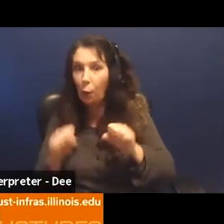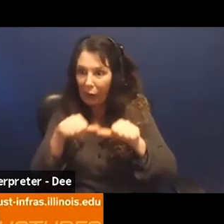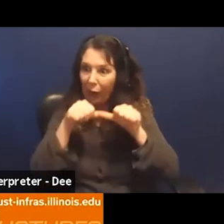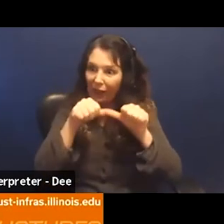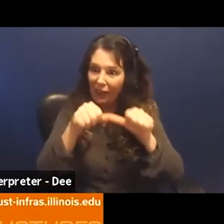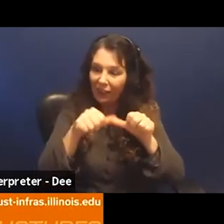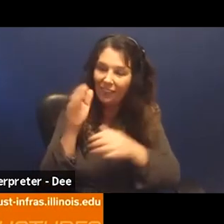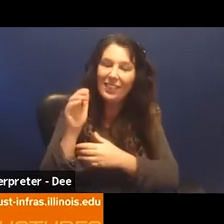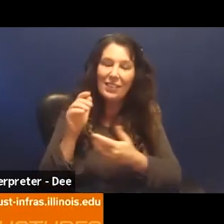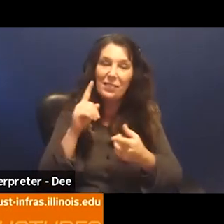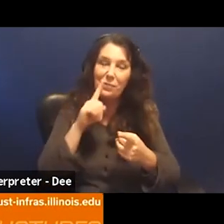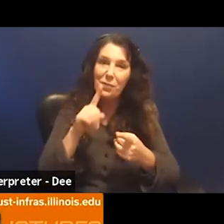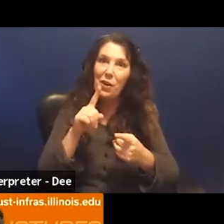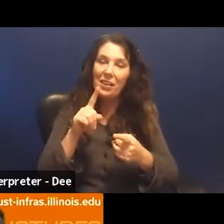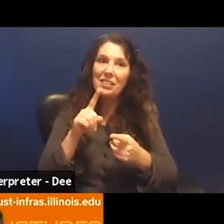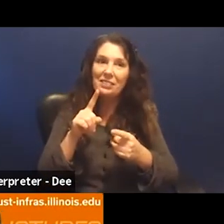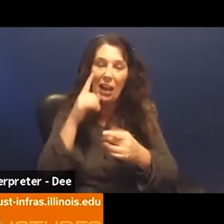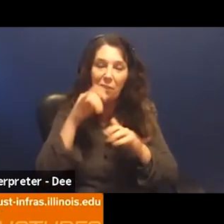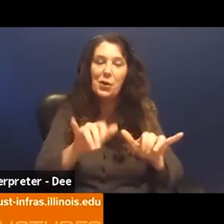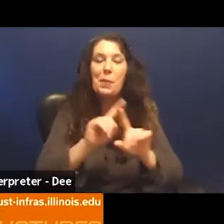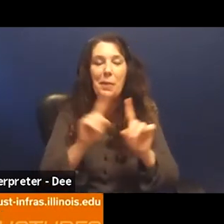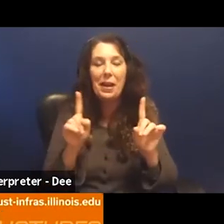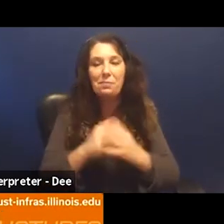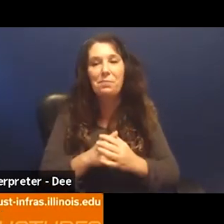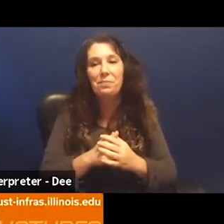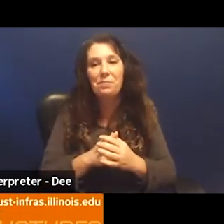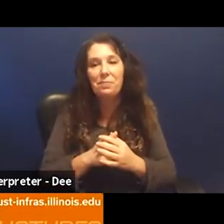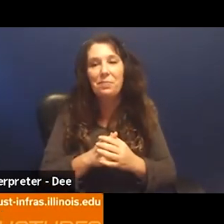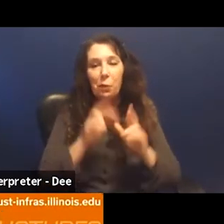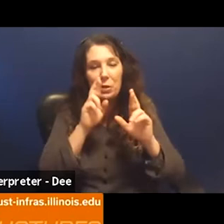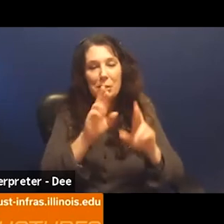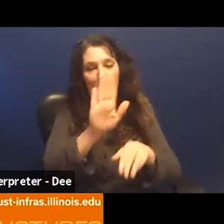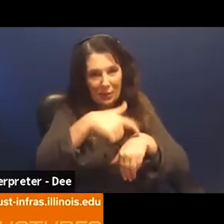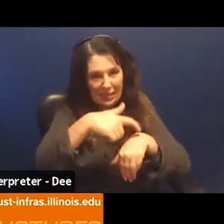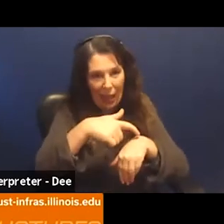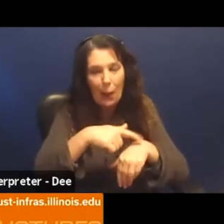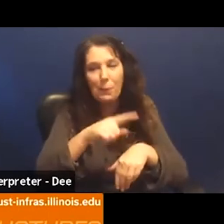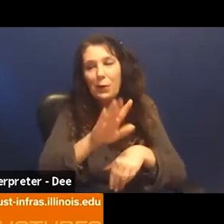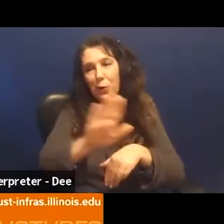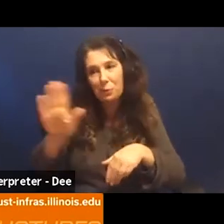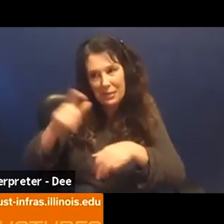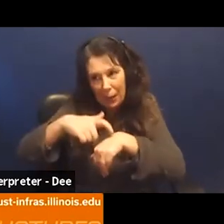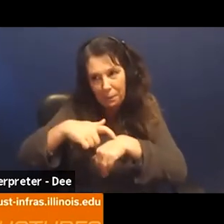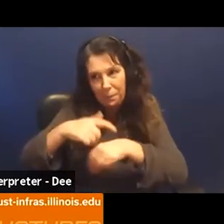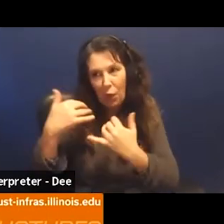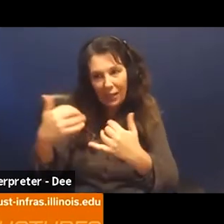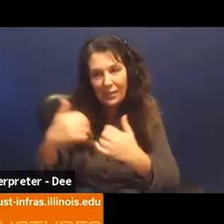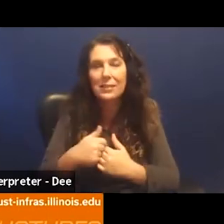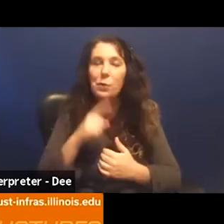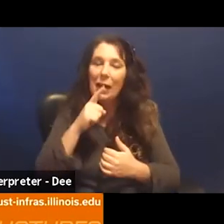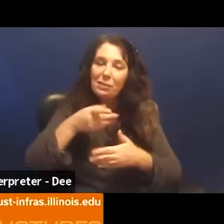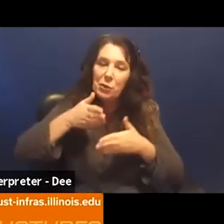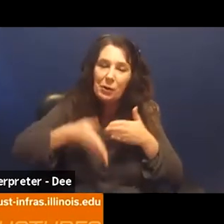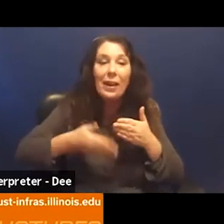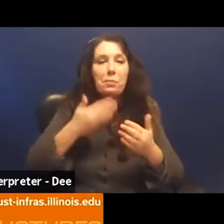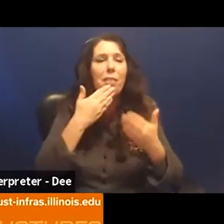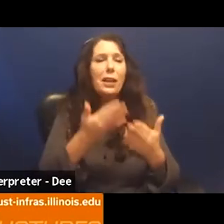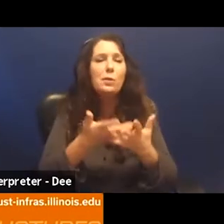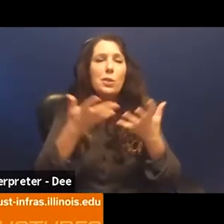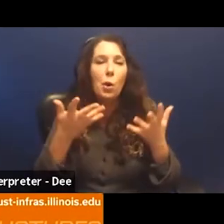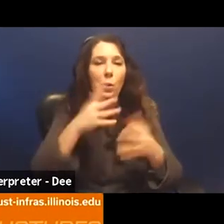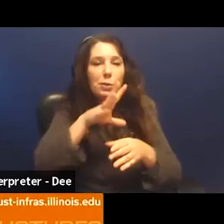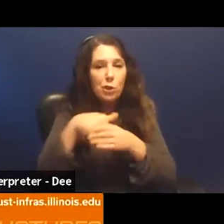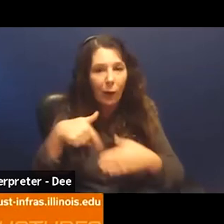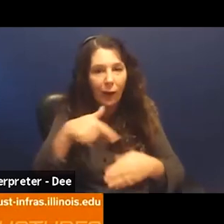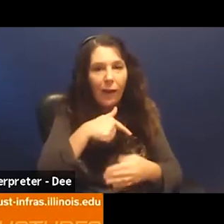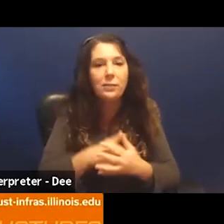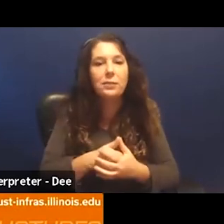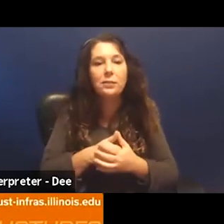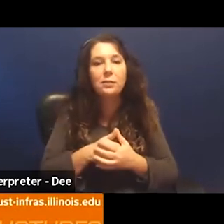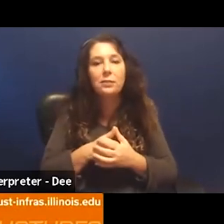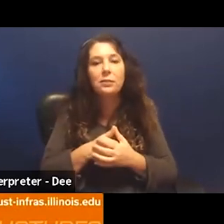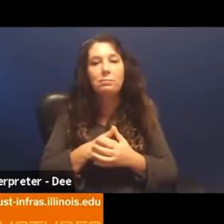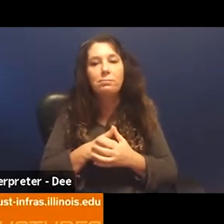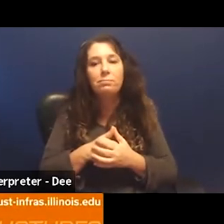This q&a session going on forever but for respect for your time and for the audience's time, we've got a call center thing so thank you so much for joining us and, and I want to that was just wonderful.